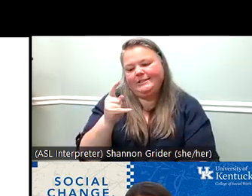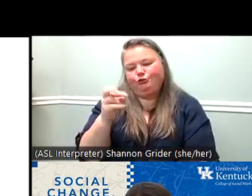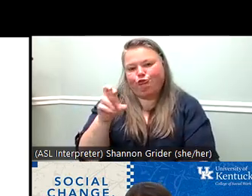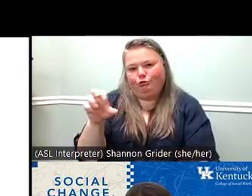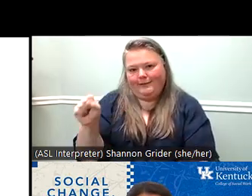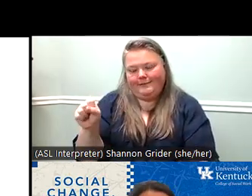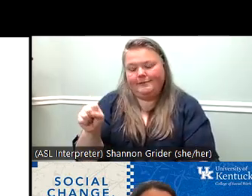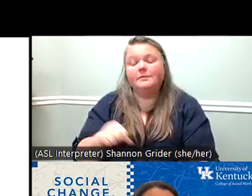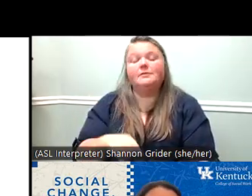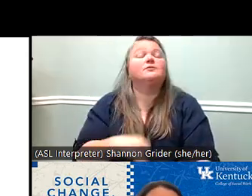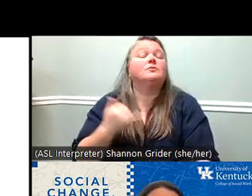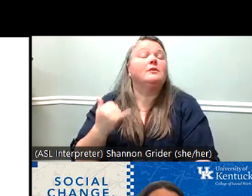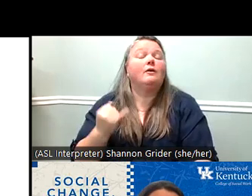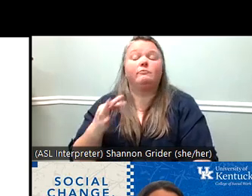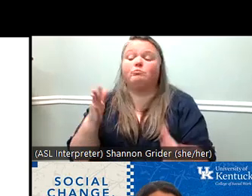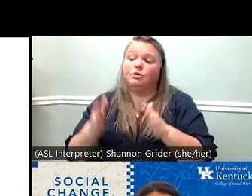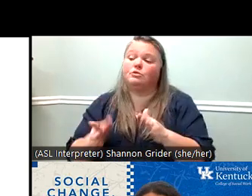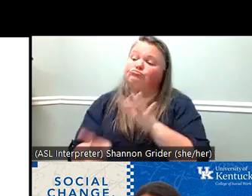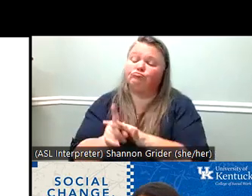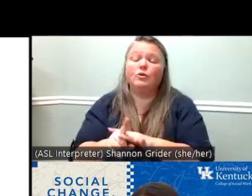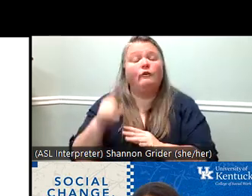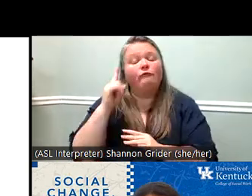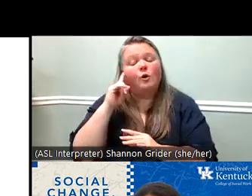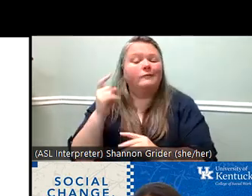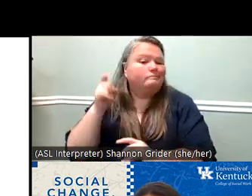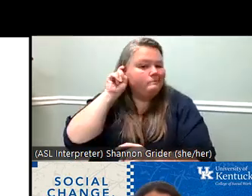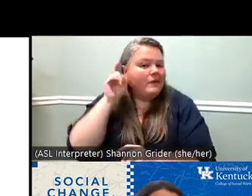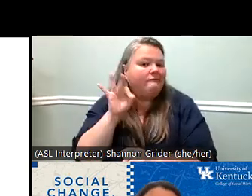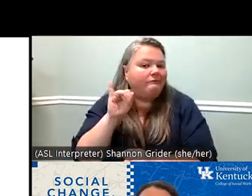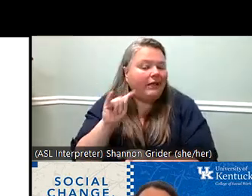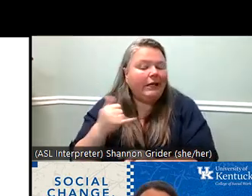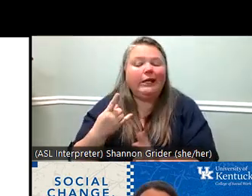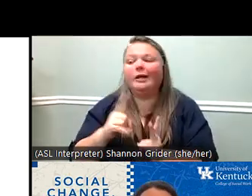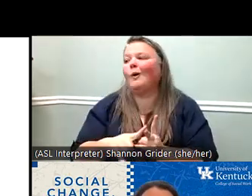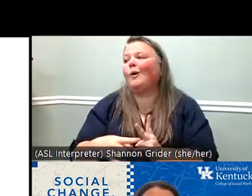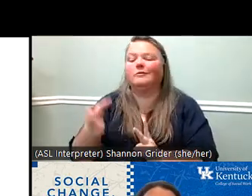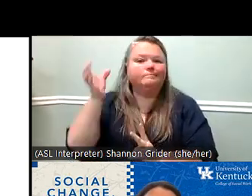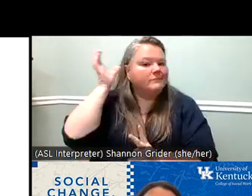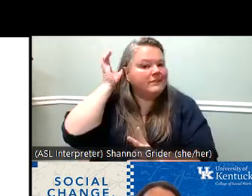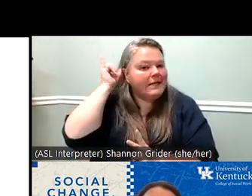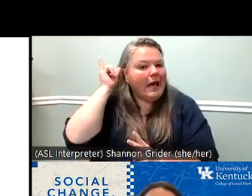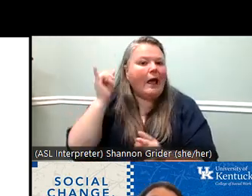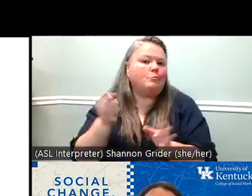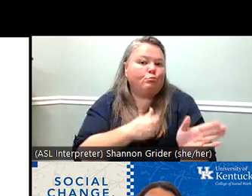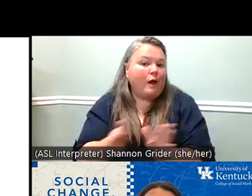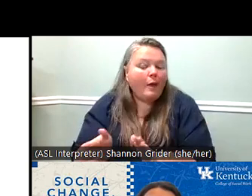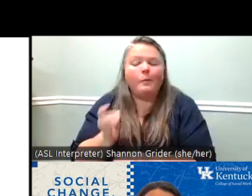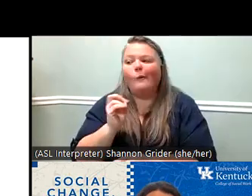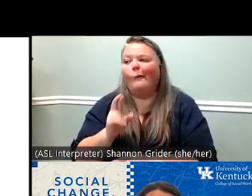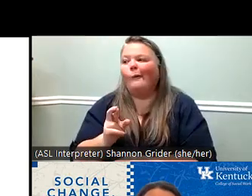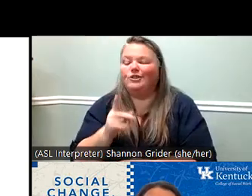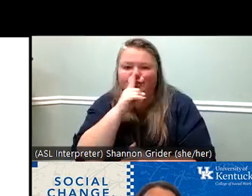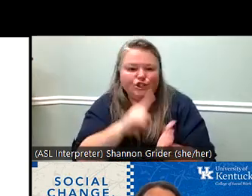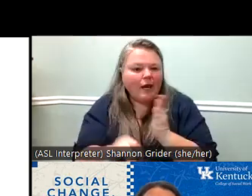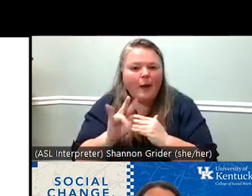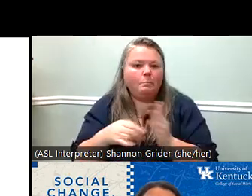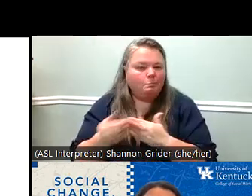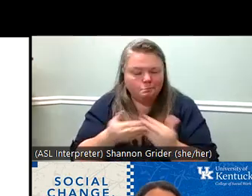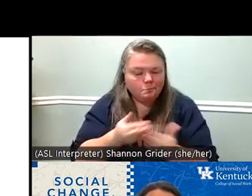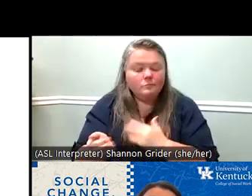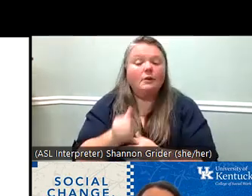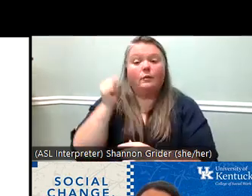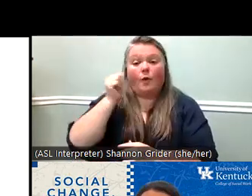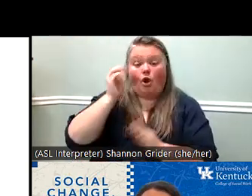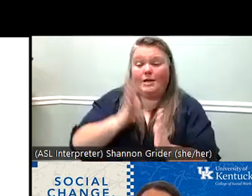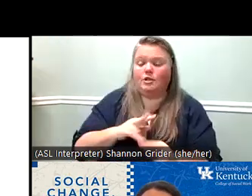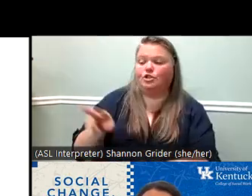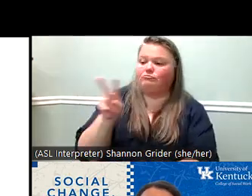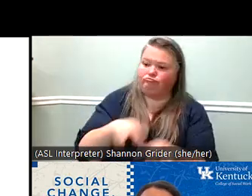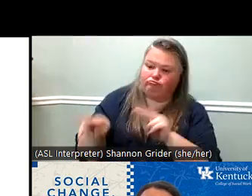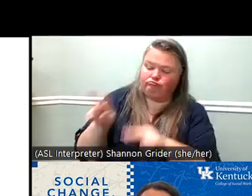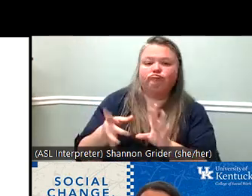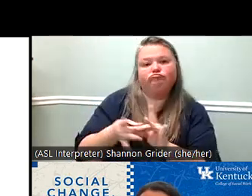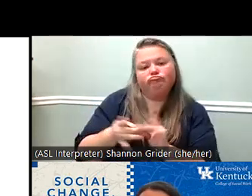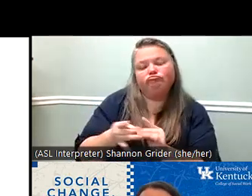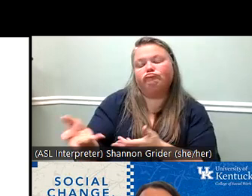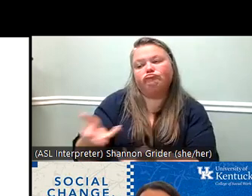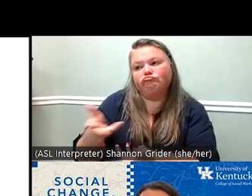TO CHANGES IN THE CLINIC AT THE UNIVERSITY OF TENNESSEE, SO THEY ARE NOW USING MEASURES TO ASSESS MENTAL HEALTH DISTRESS IN THEIR PATIENTS, SO THAT WHEN PEOPLE ARE